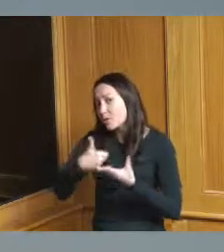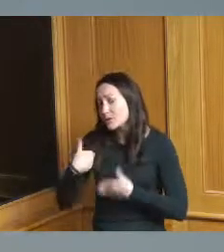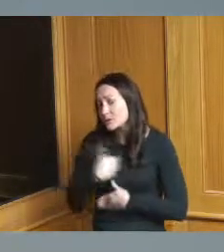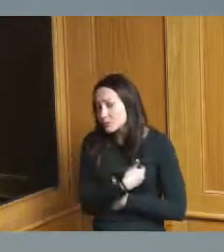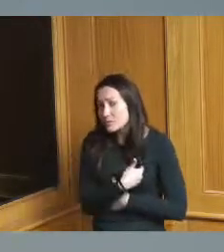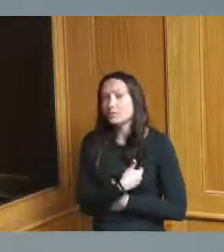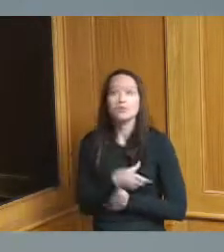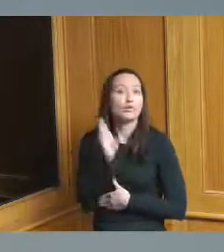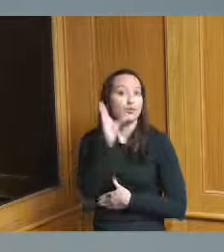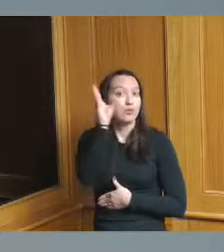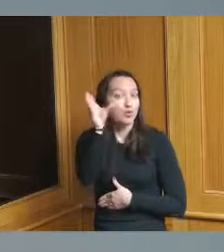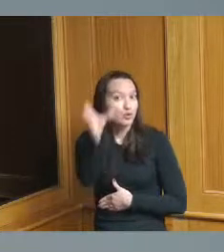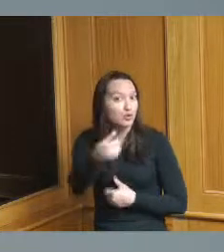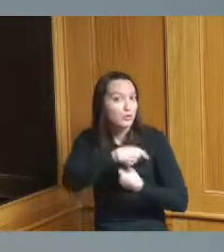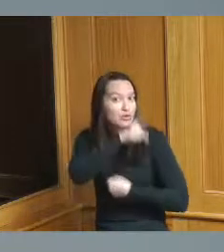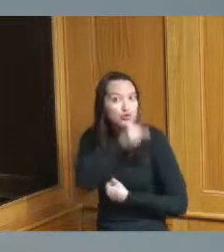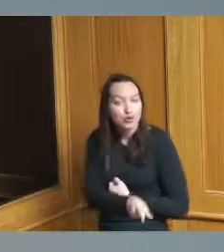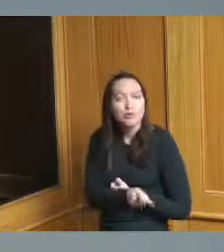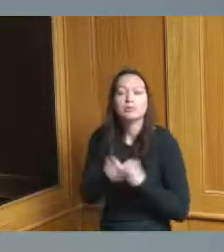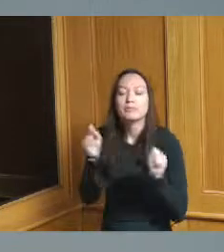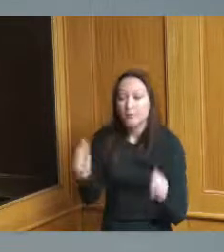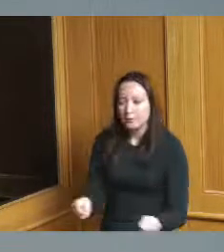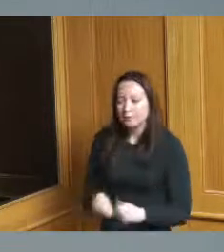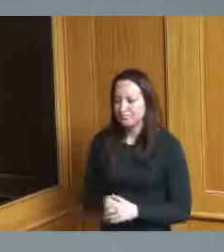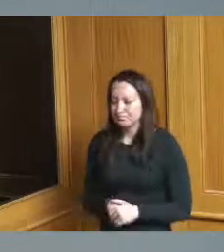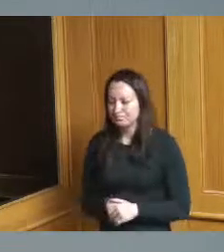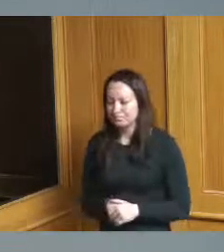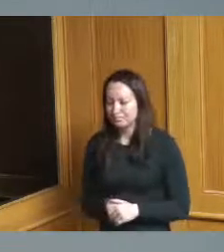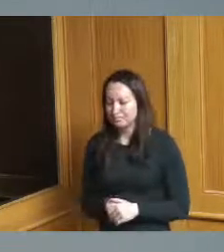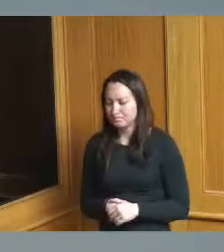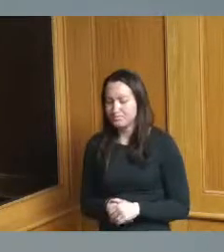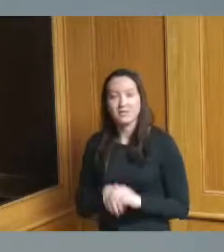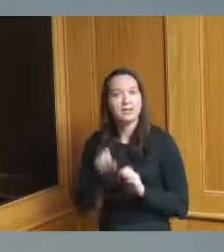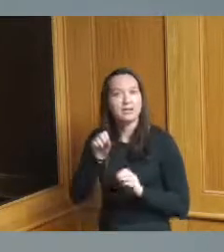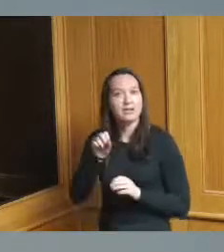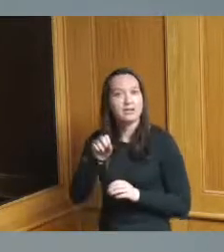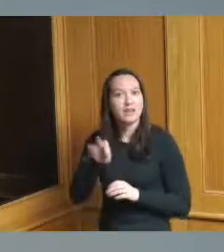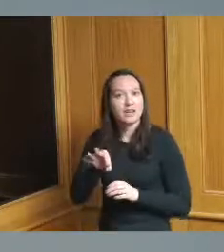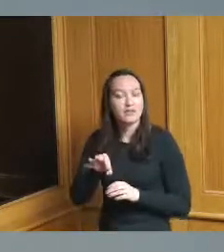in the future to make sure that when we need reimbursement if we have the opportunity for